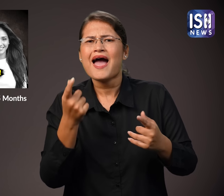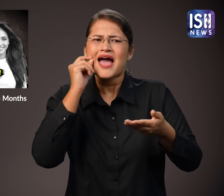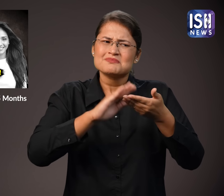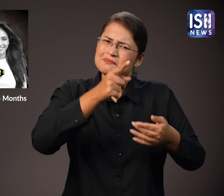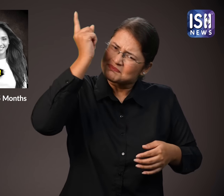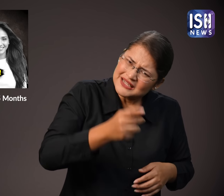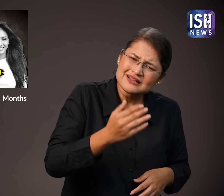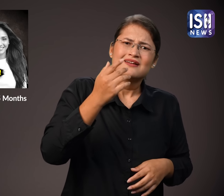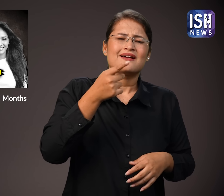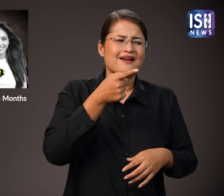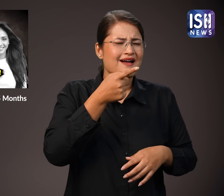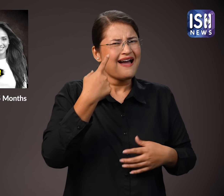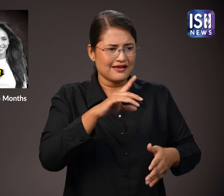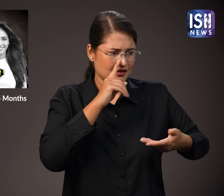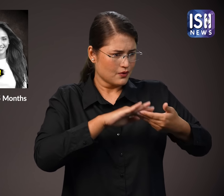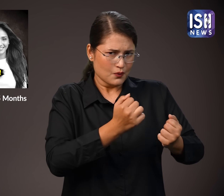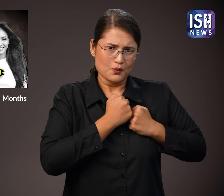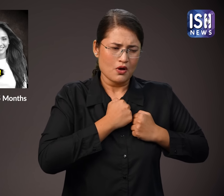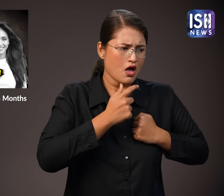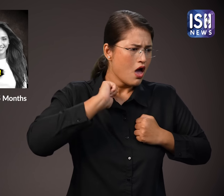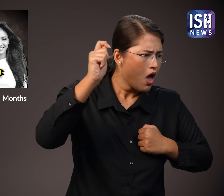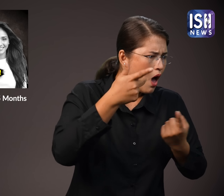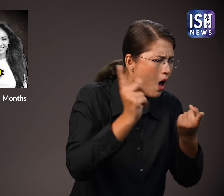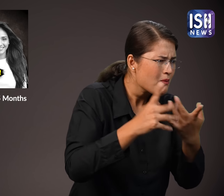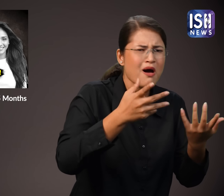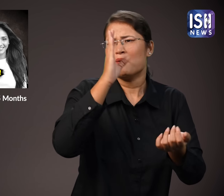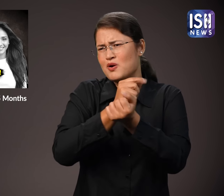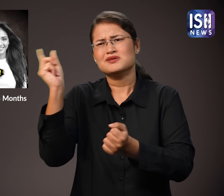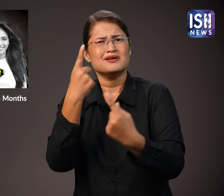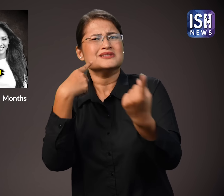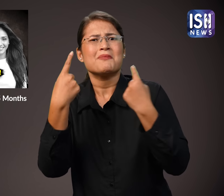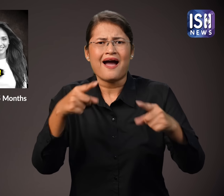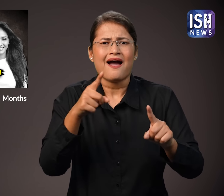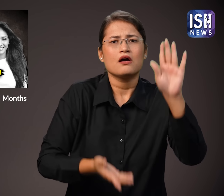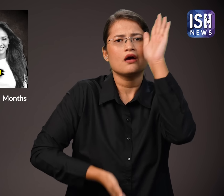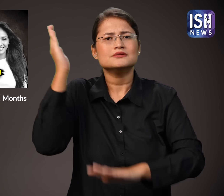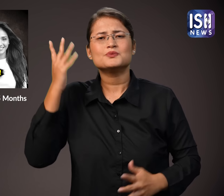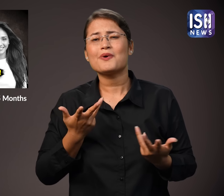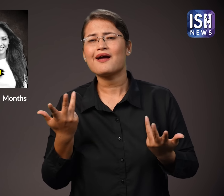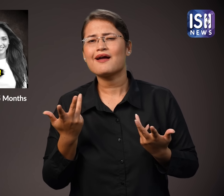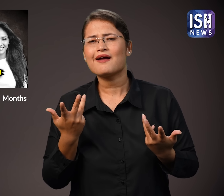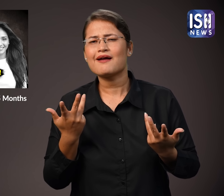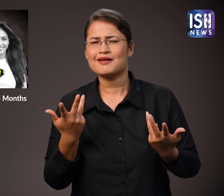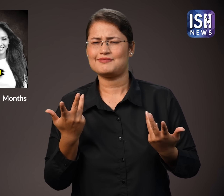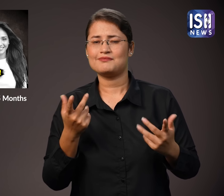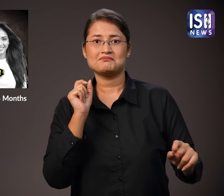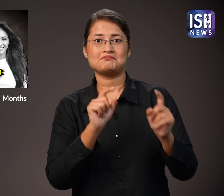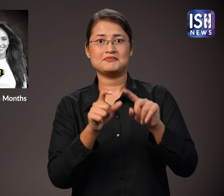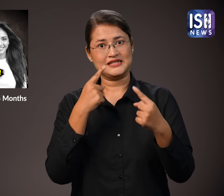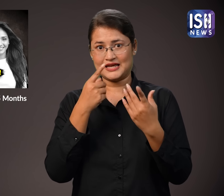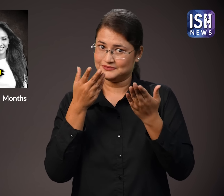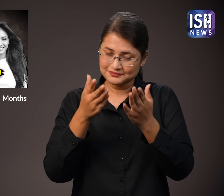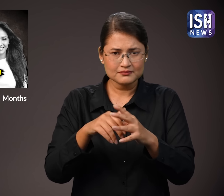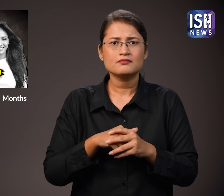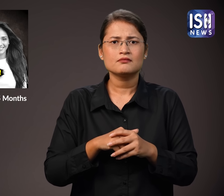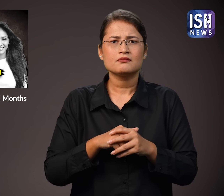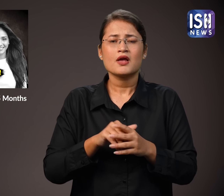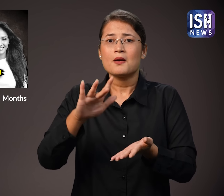As a husband whose wife had died by hanging, why did he disapper instead of supported a thorough police inquiry?